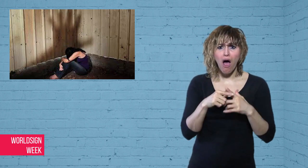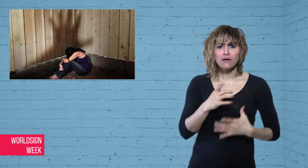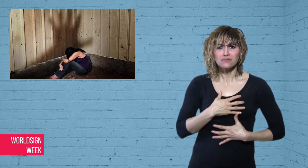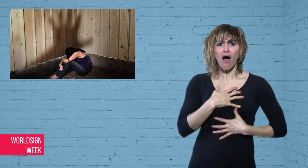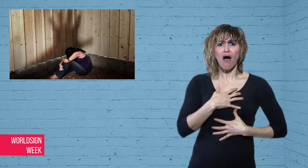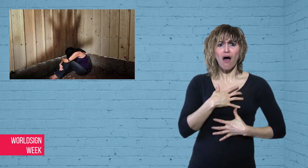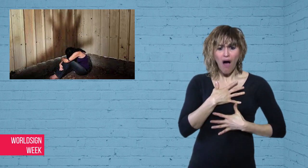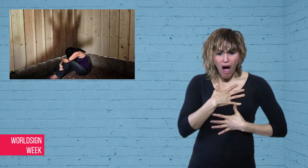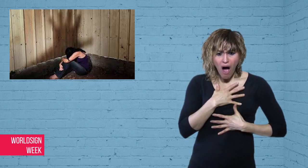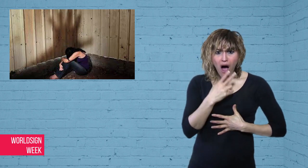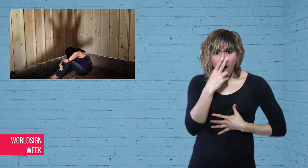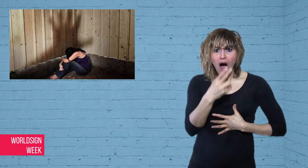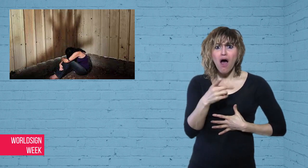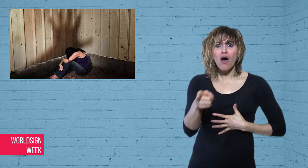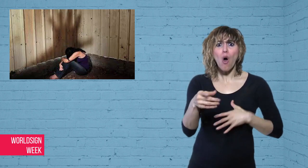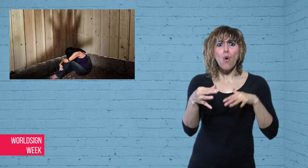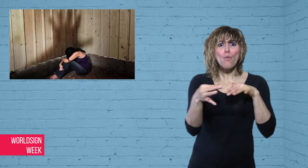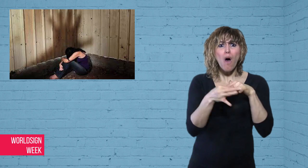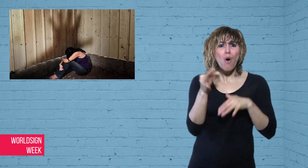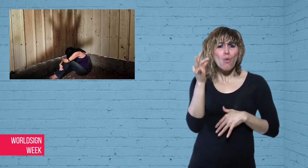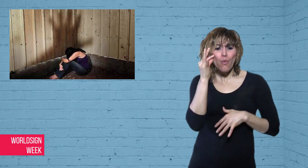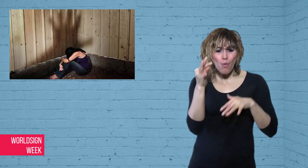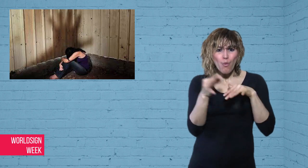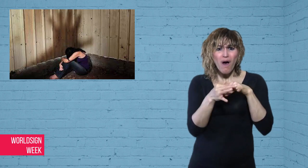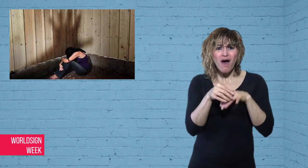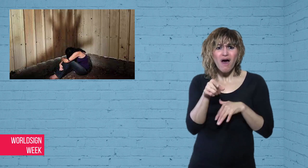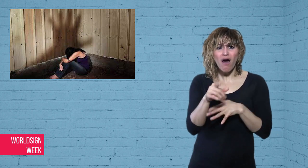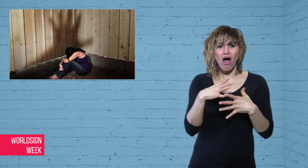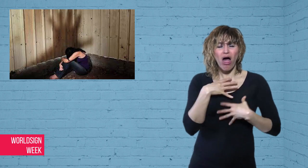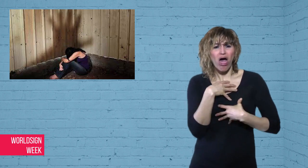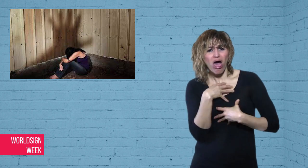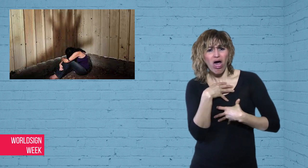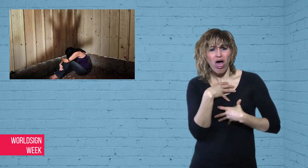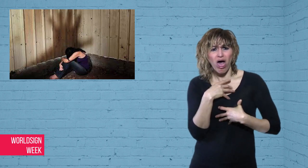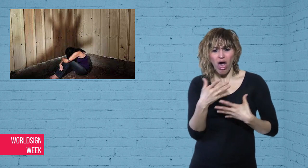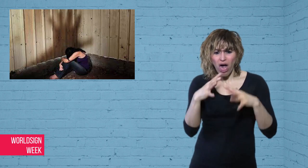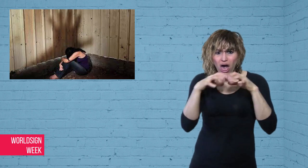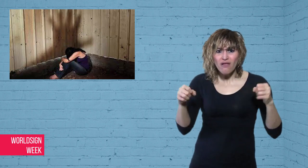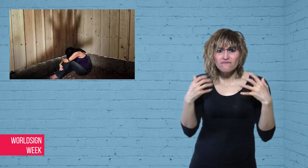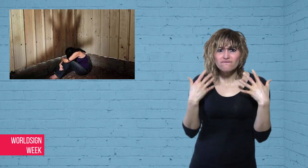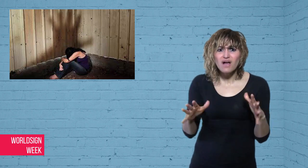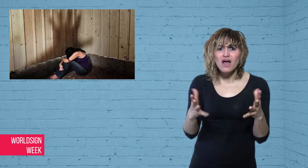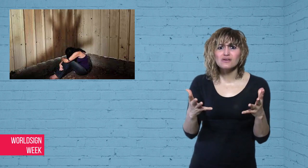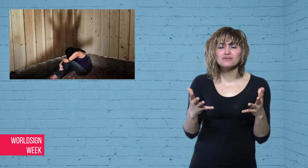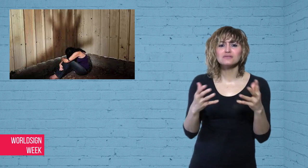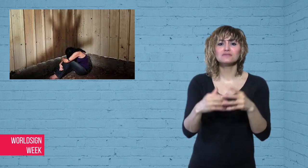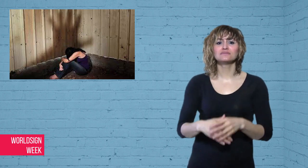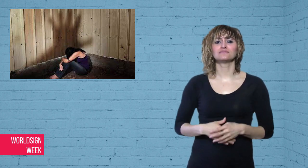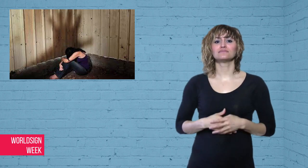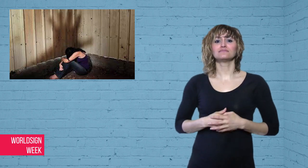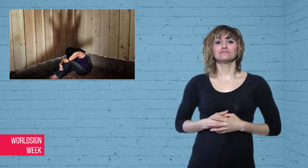returned home and was shocked to